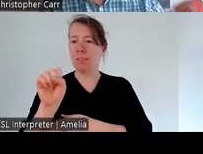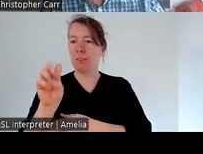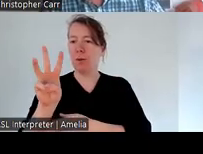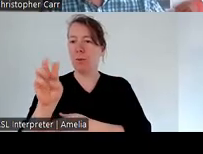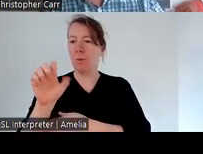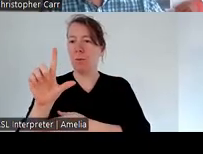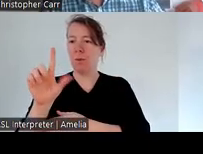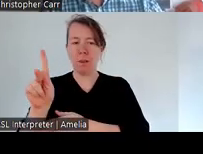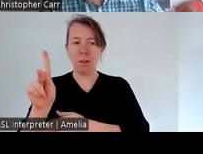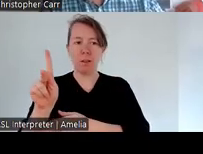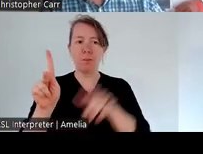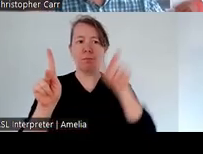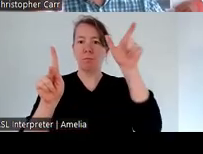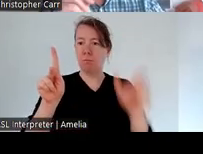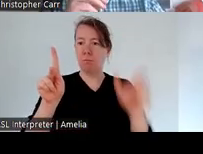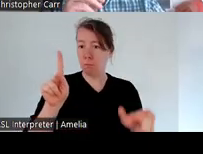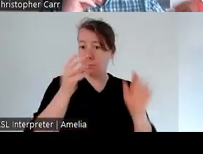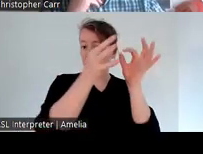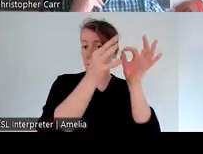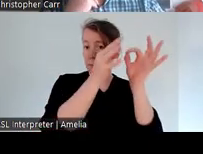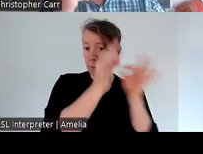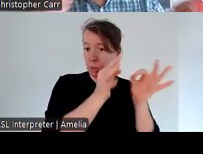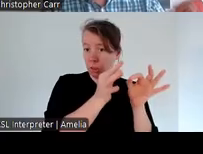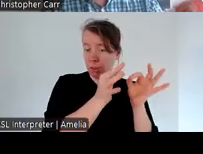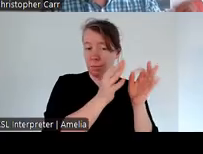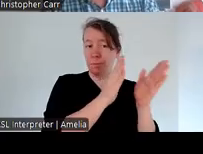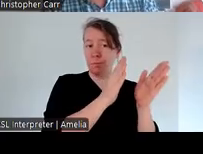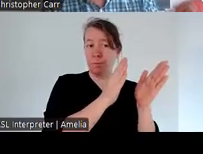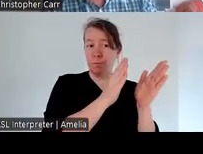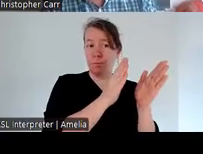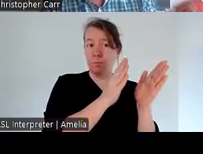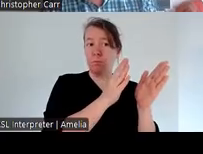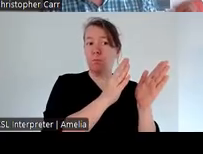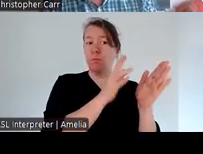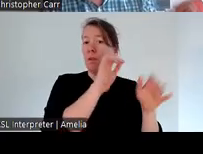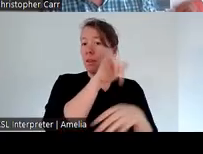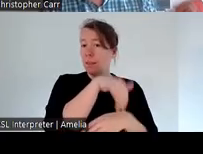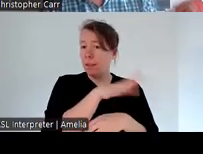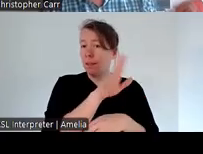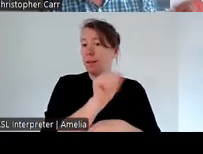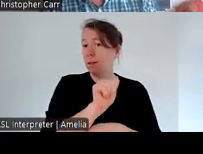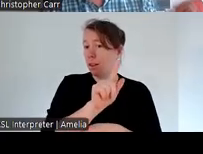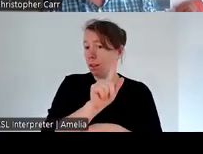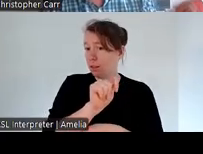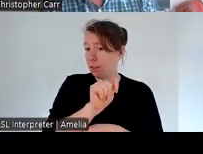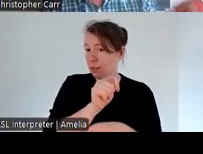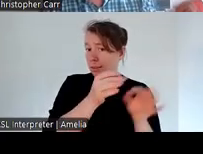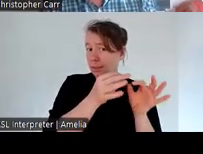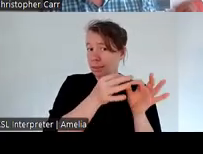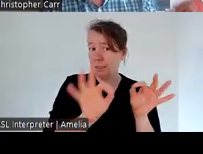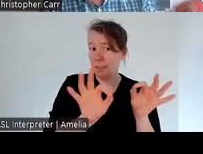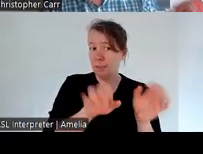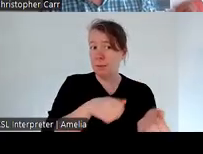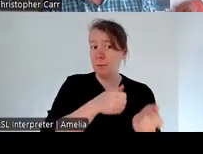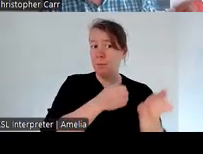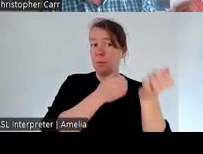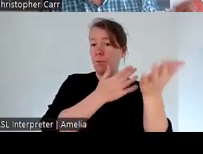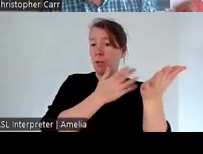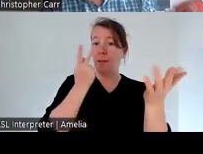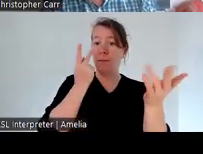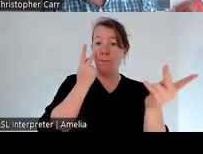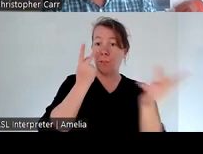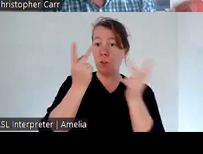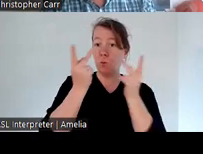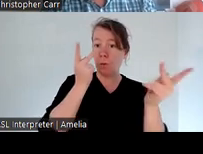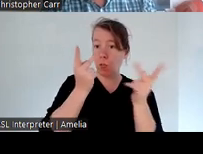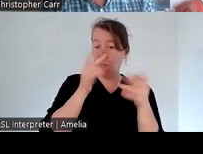definition, and that would have things like alternative text is provided for visual content,